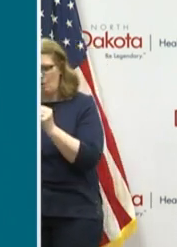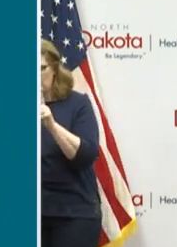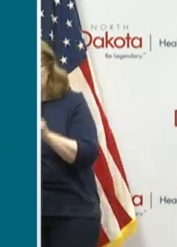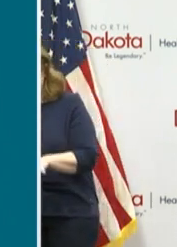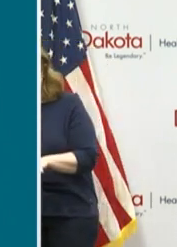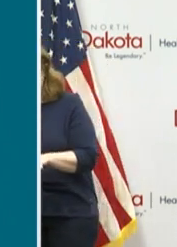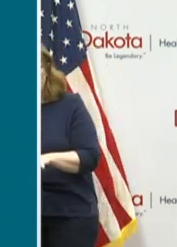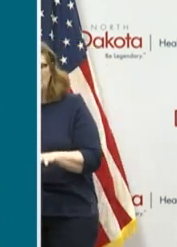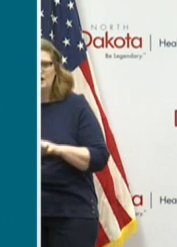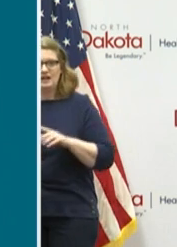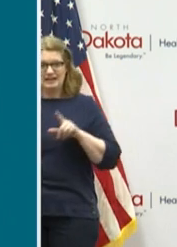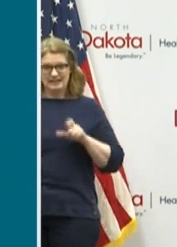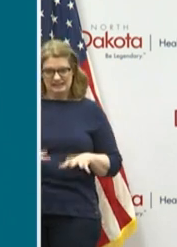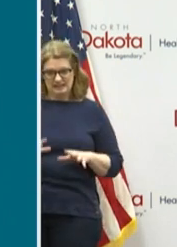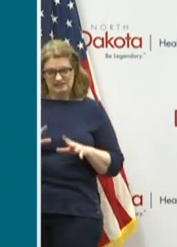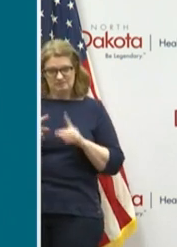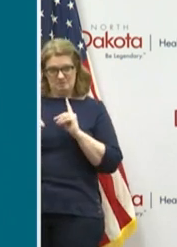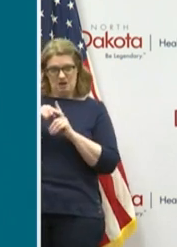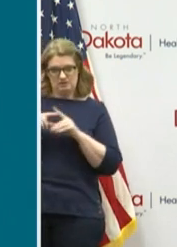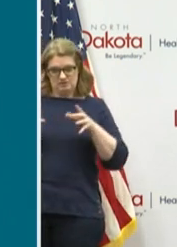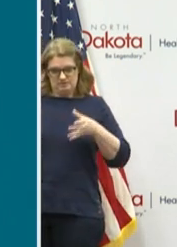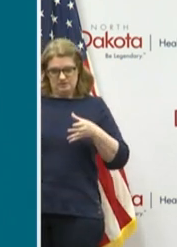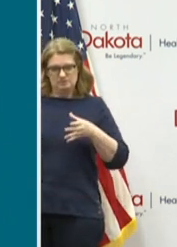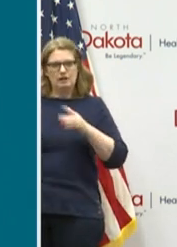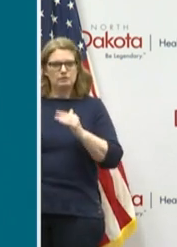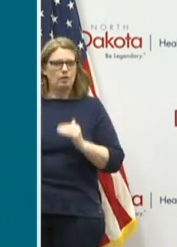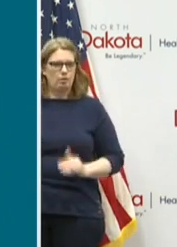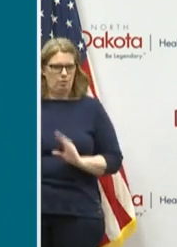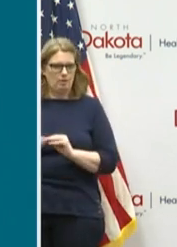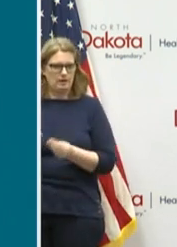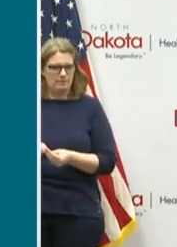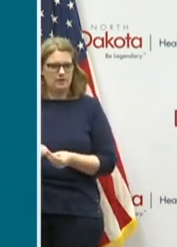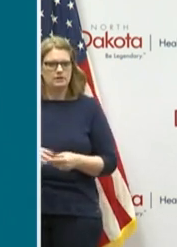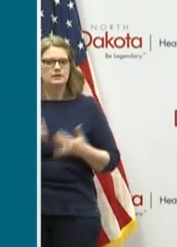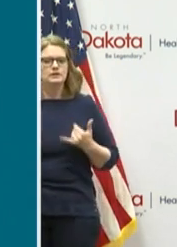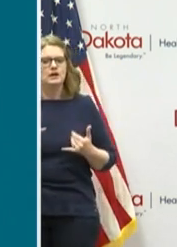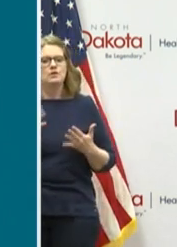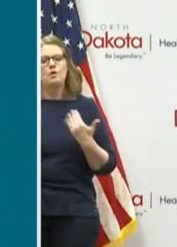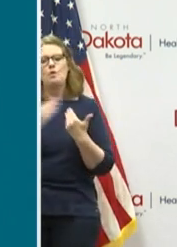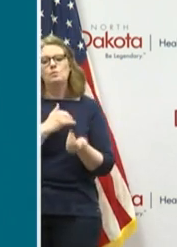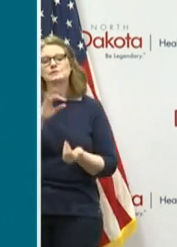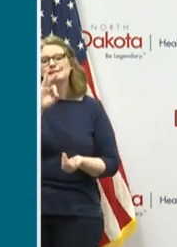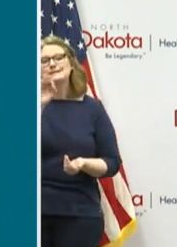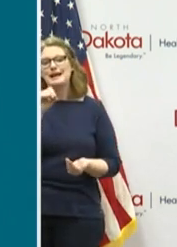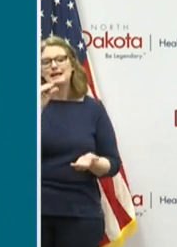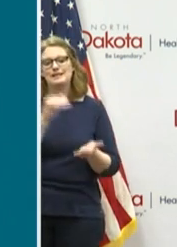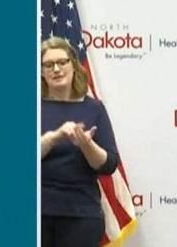SINCE MAY 17th AND THE LOWEST POSITIVE RATE SO WE'LL DO MORE TARGET TESTING AND HAVING A LOWER POSITIVE TEST RATE,